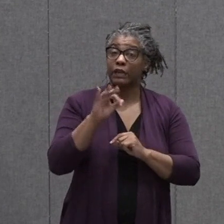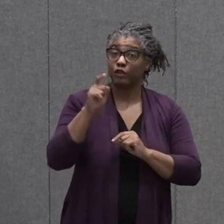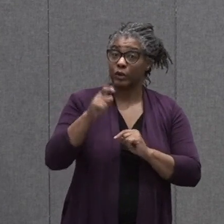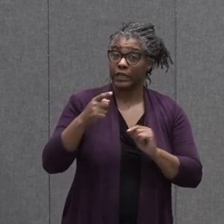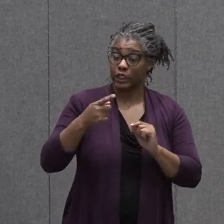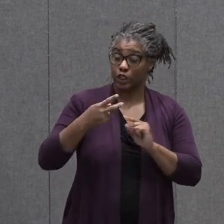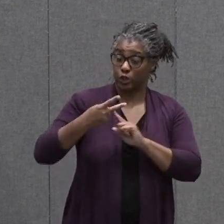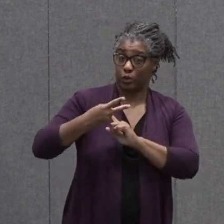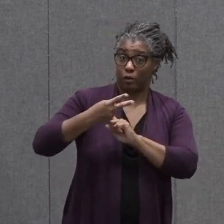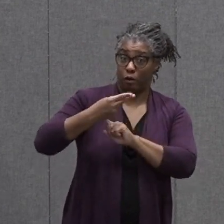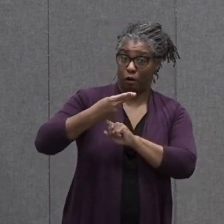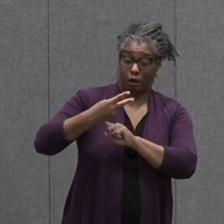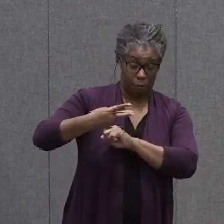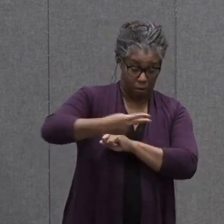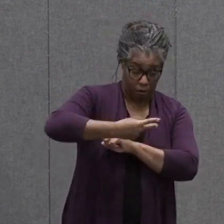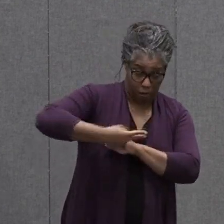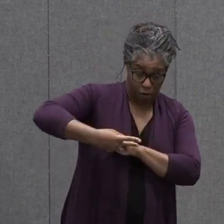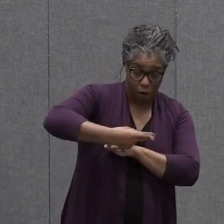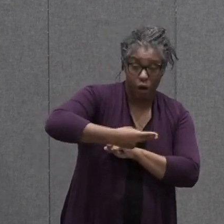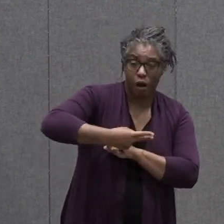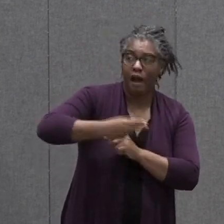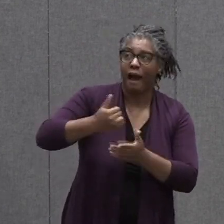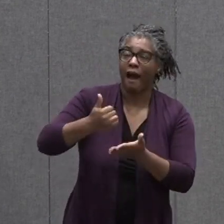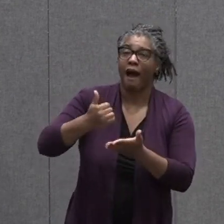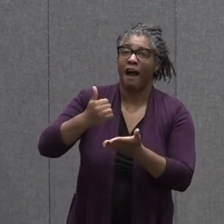And always make sure you cut away from your body.